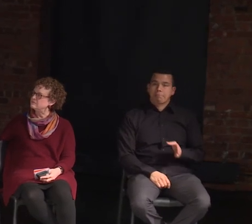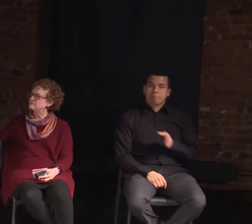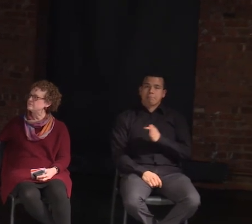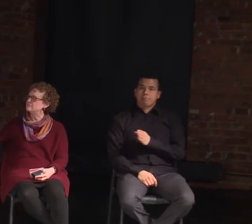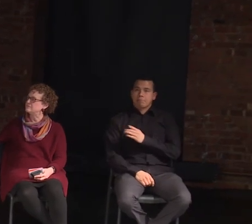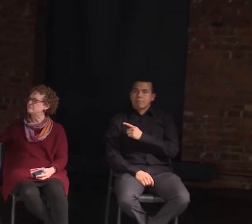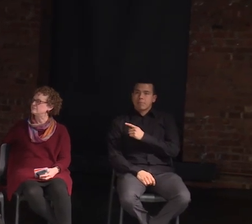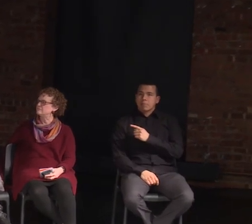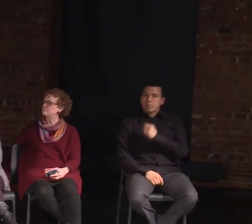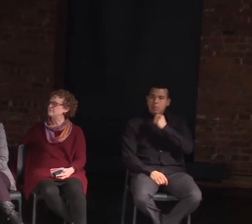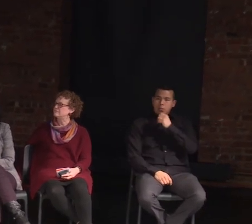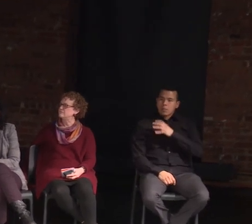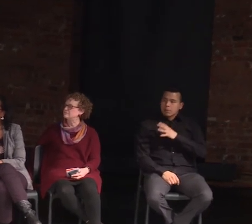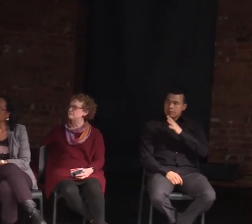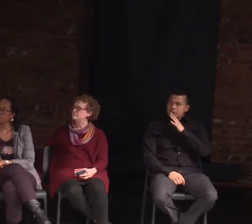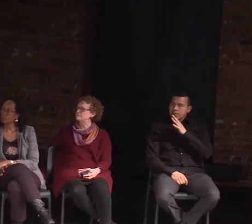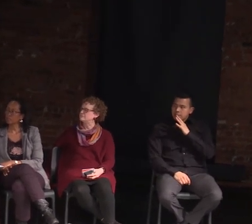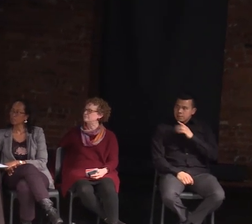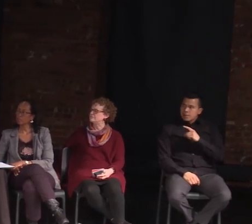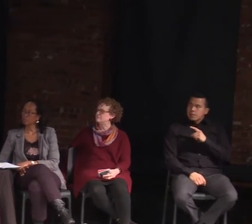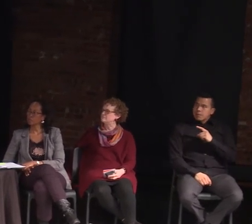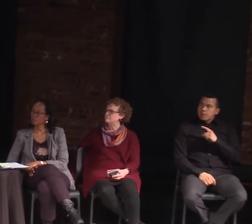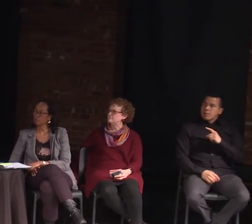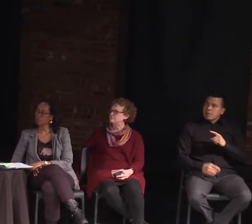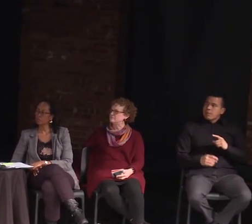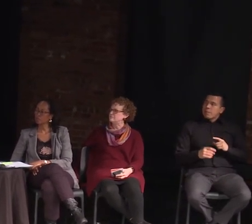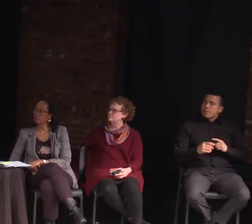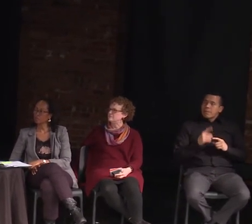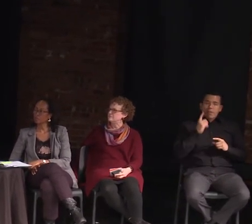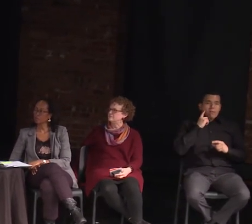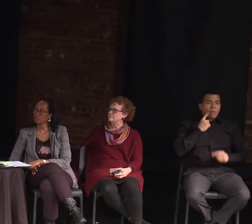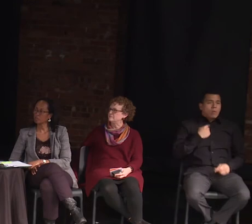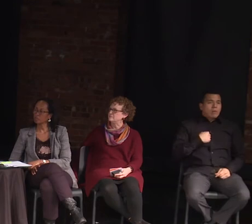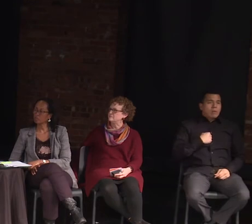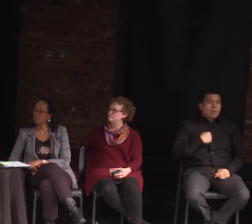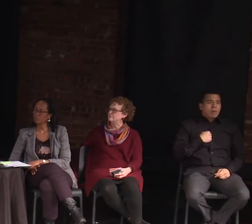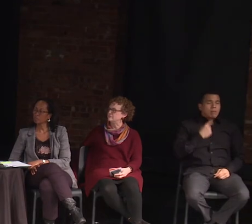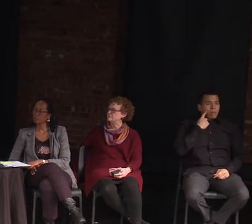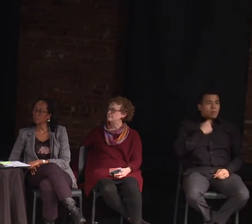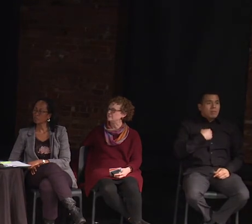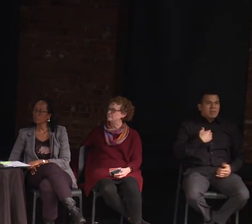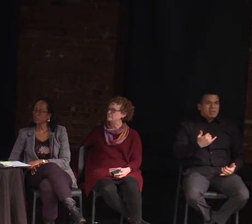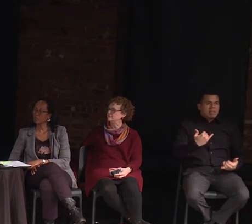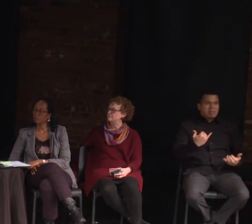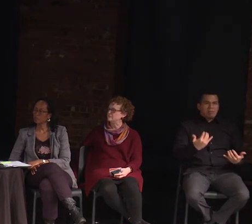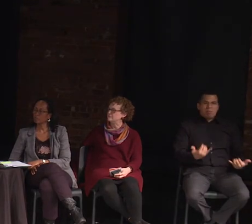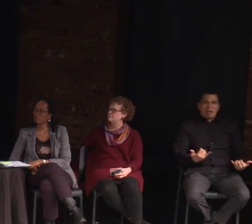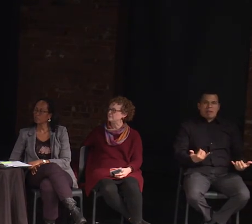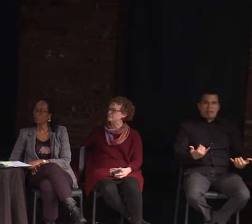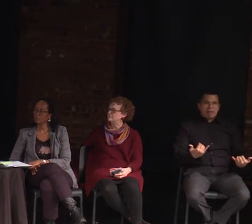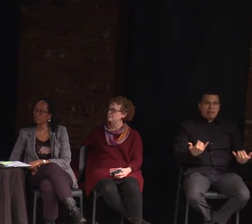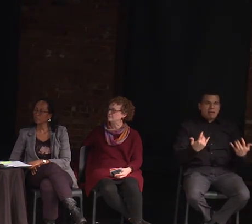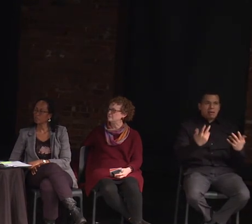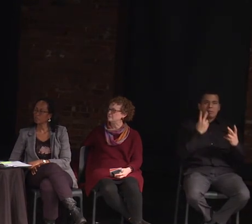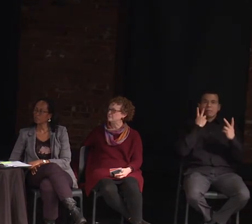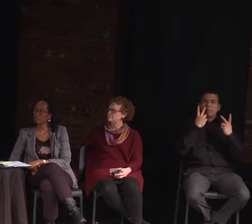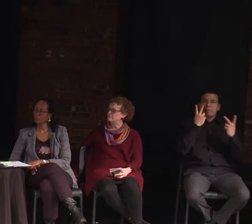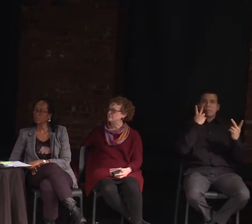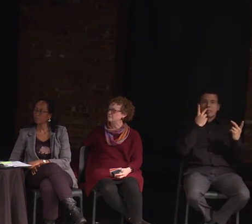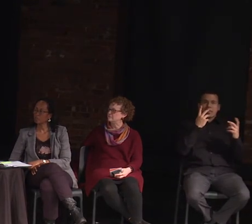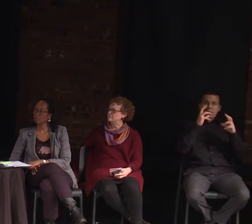Kerry: For me in this national political climate that we're operating in it, Eddie I would